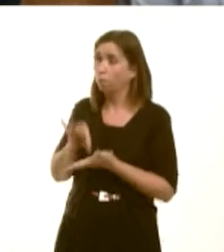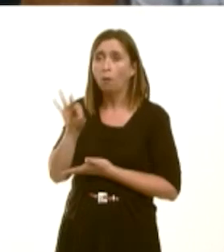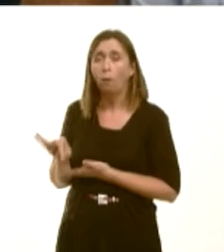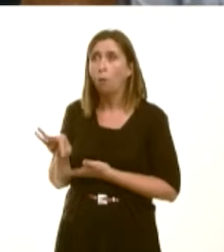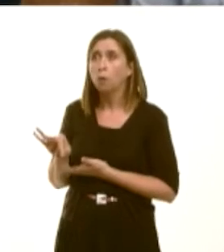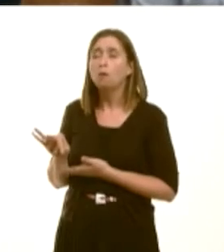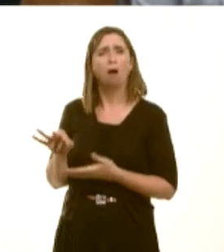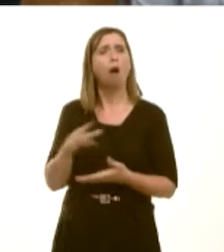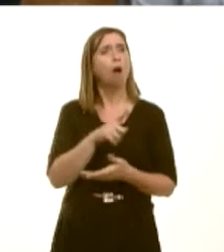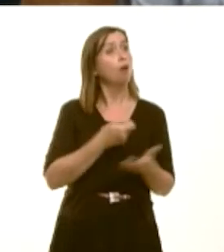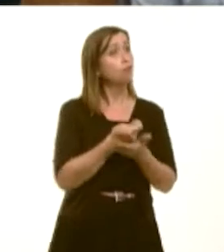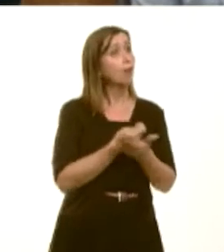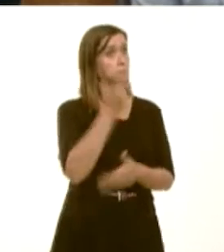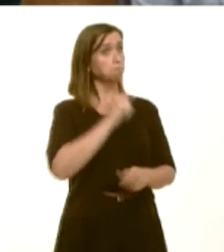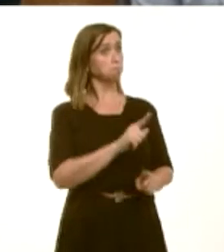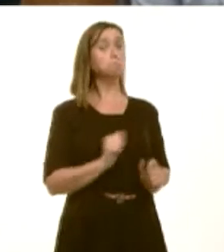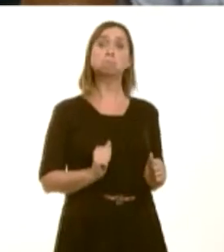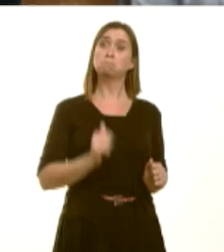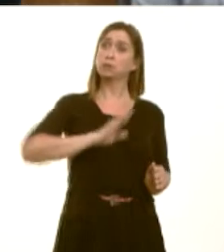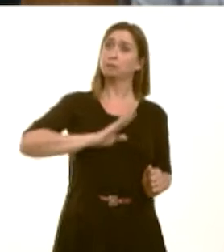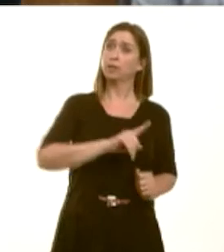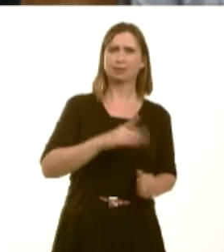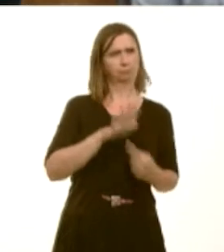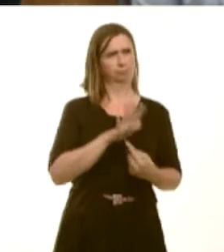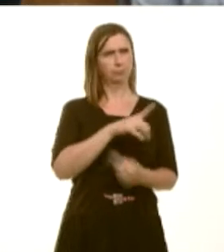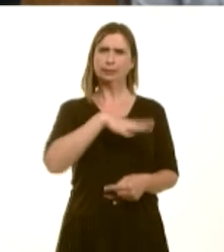are homes available for them to rent.